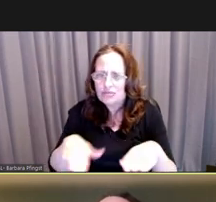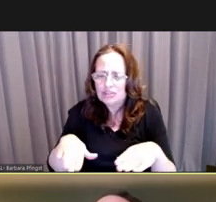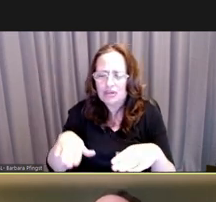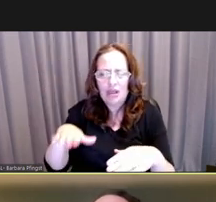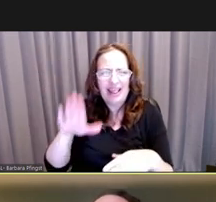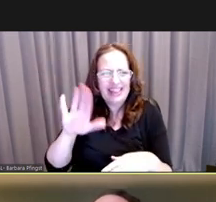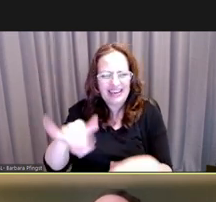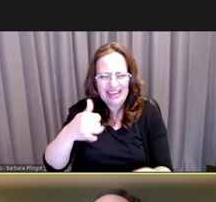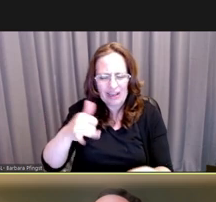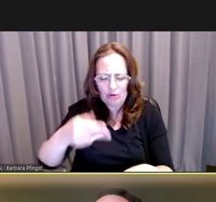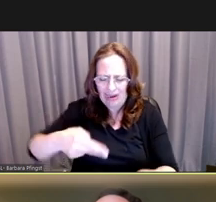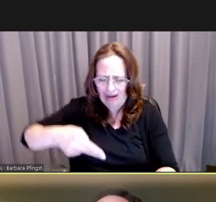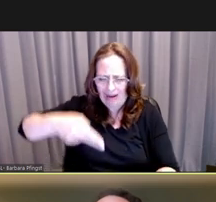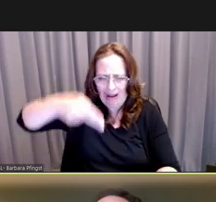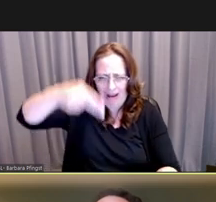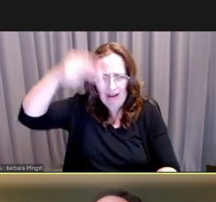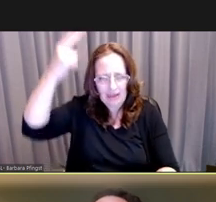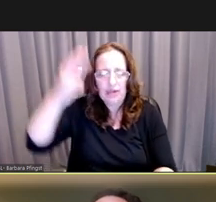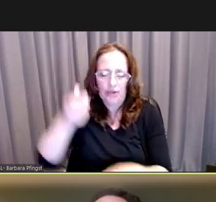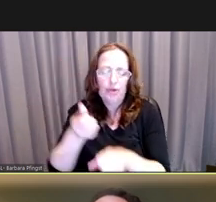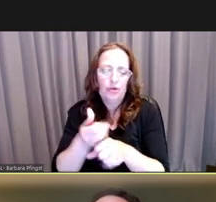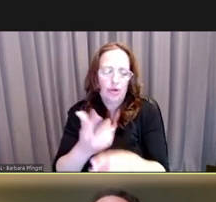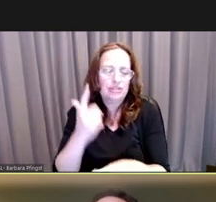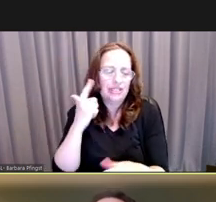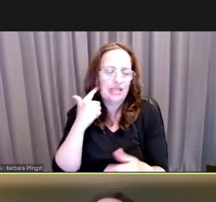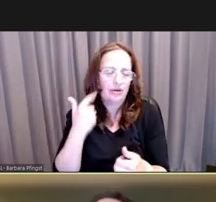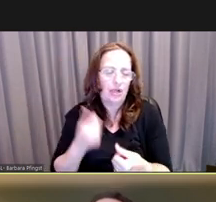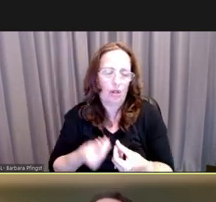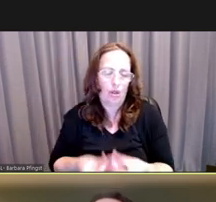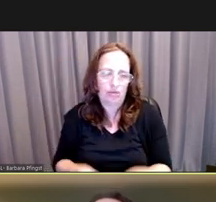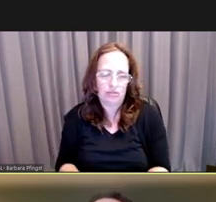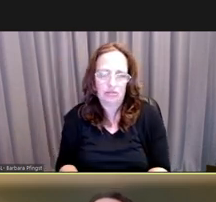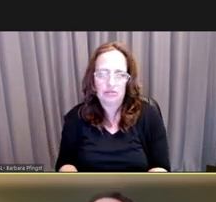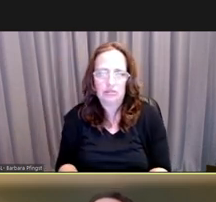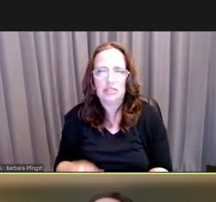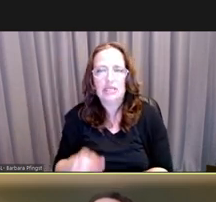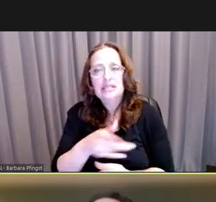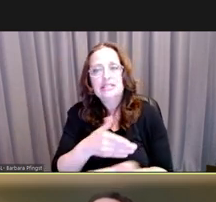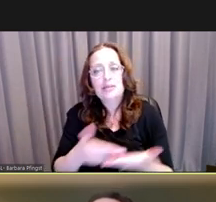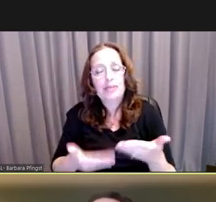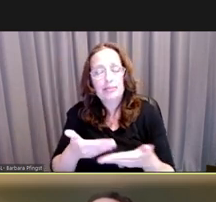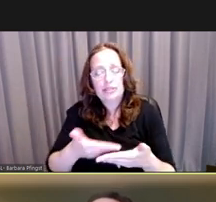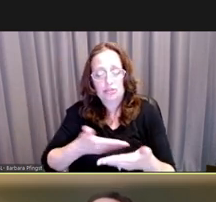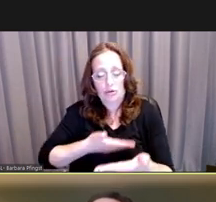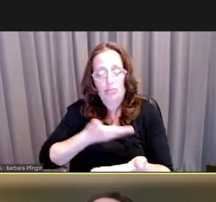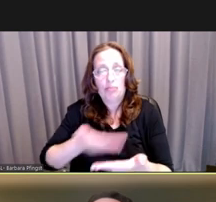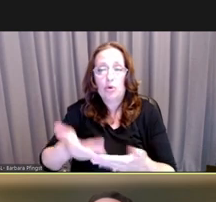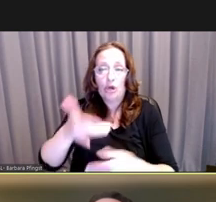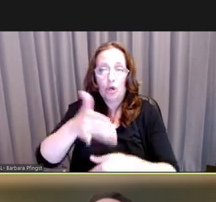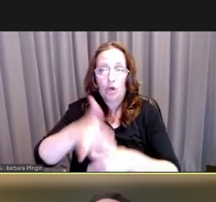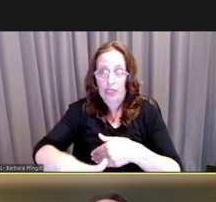There are certain types of hearing loss associated with prematurity. And then there's medications that a child or a mother might get.